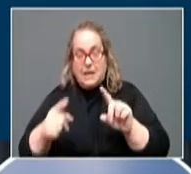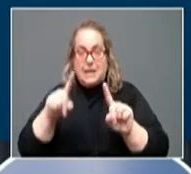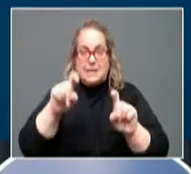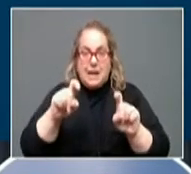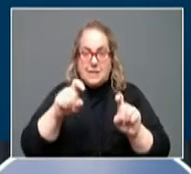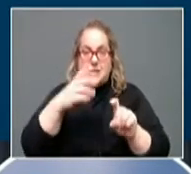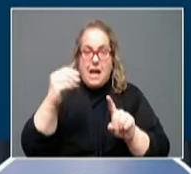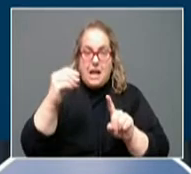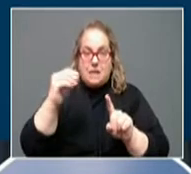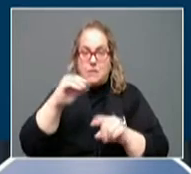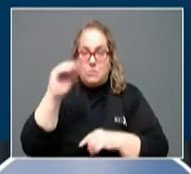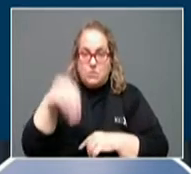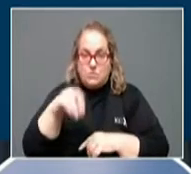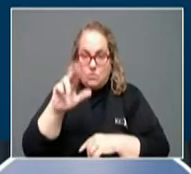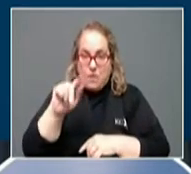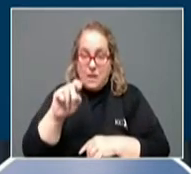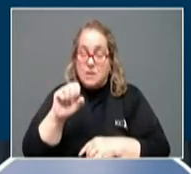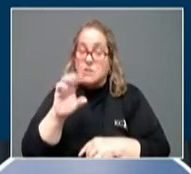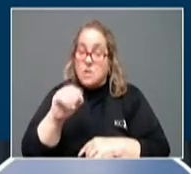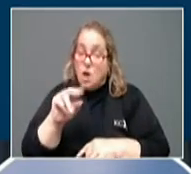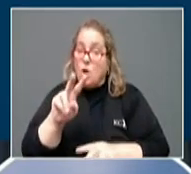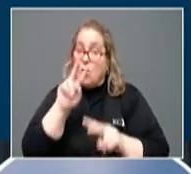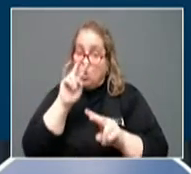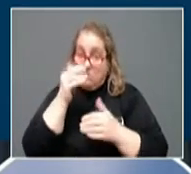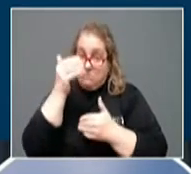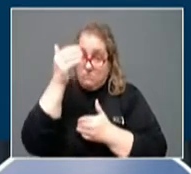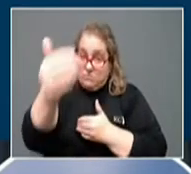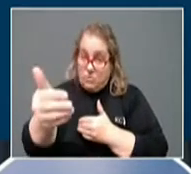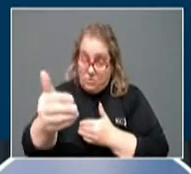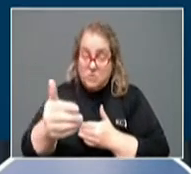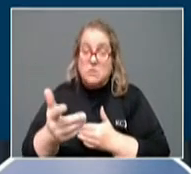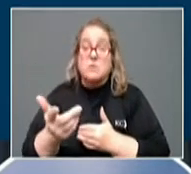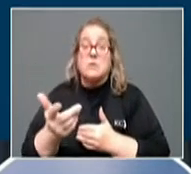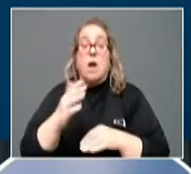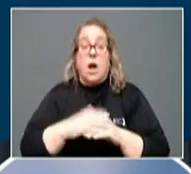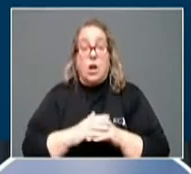looking forward being on this good trajectory in regards to cases and